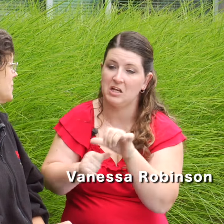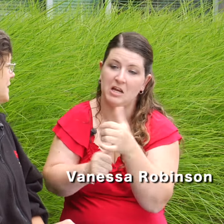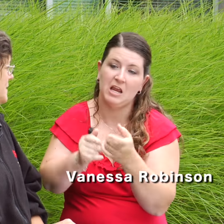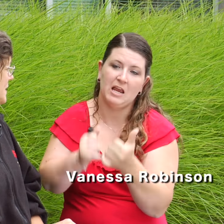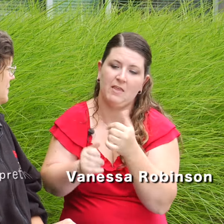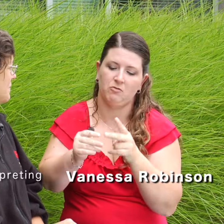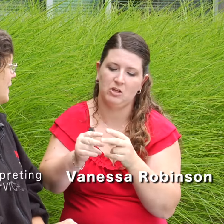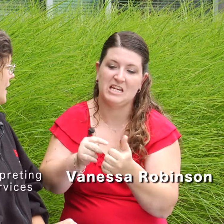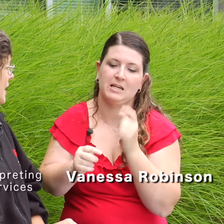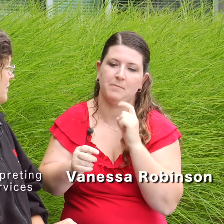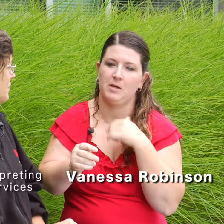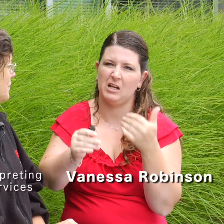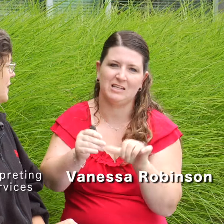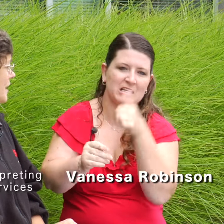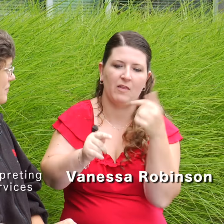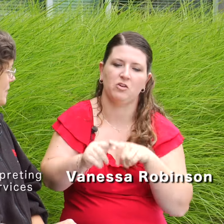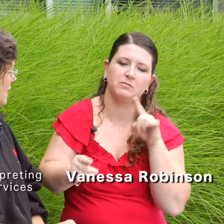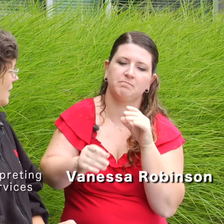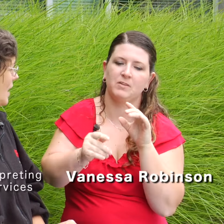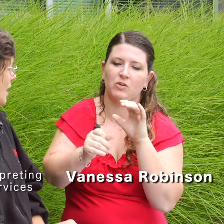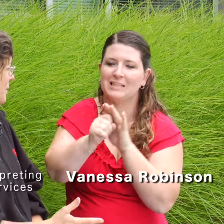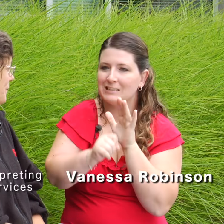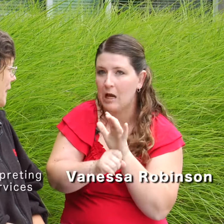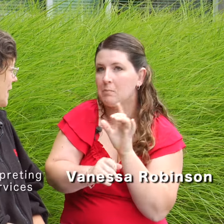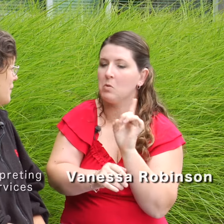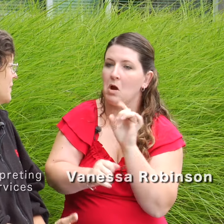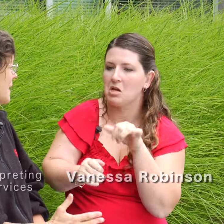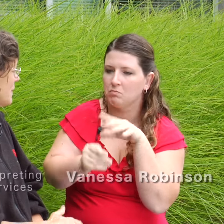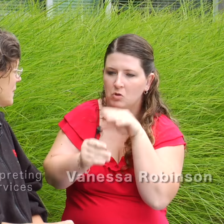and see if either they can give me, another assignment